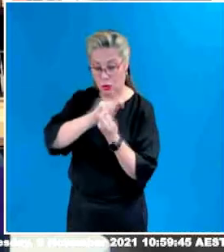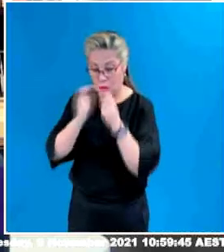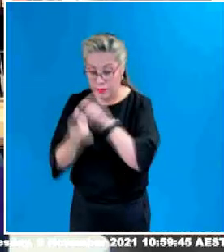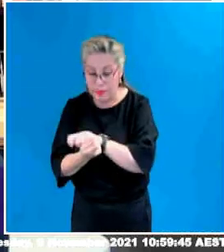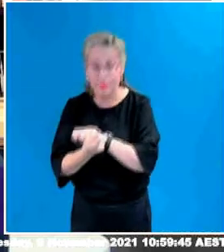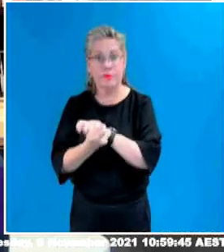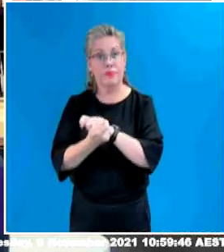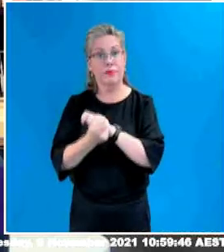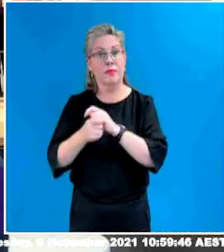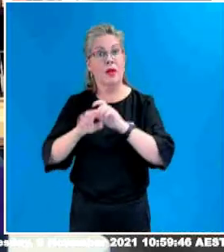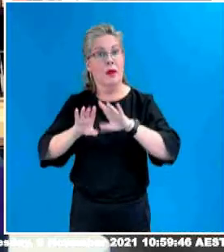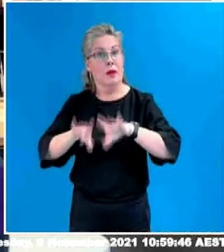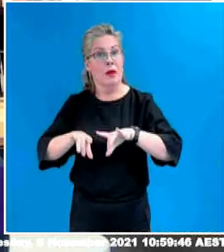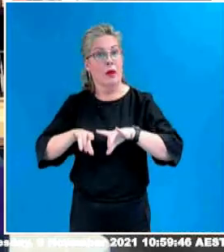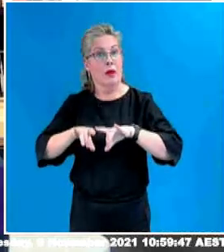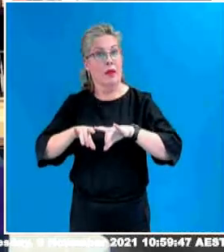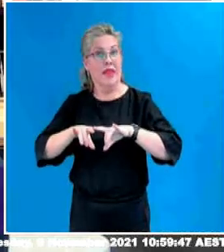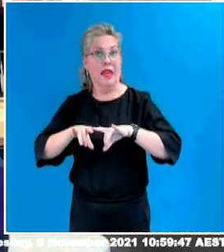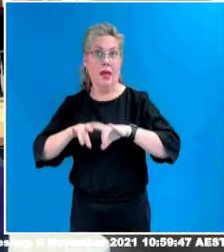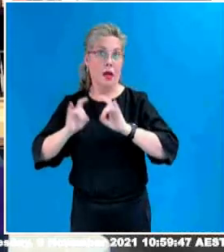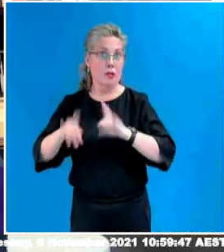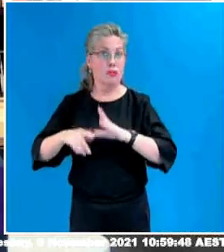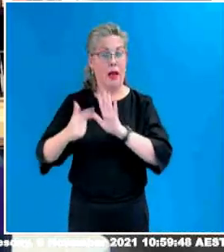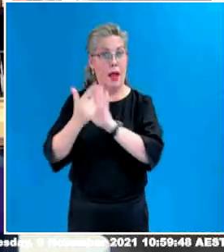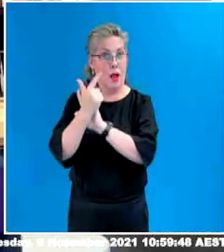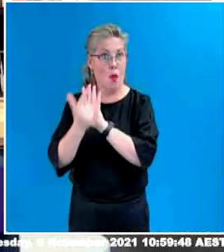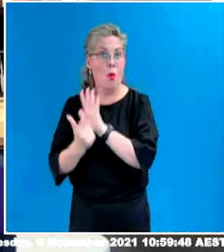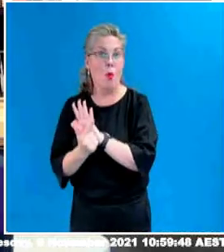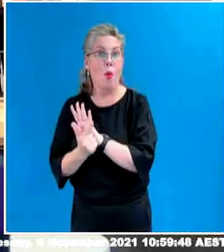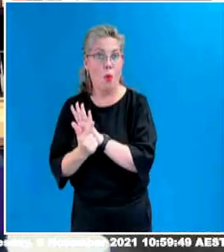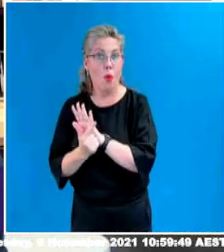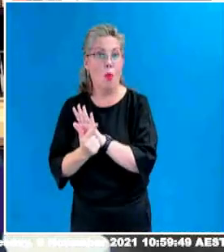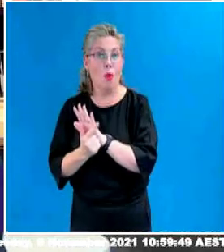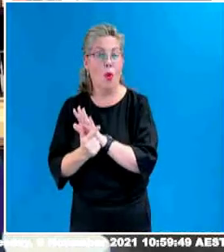To be fair, we do this on somewhat of an add hoc basis, in part because we don't